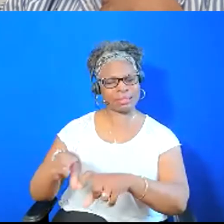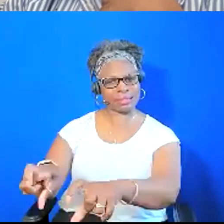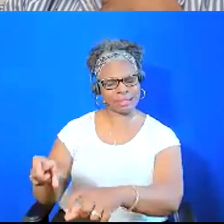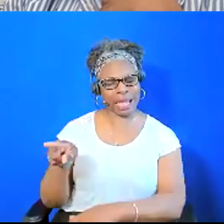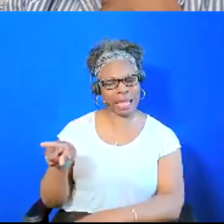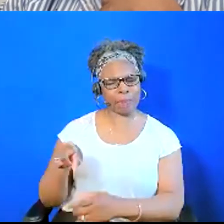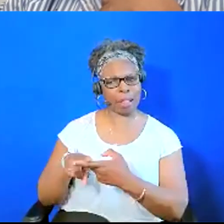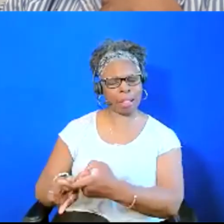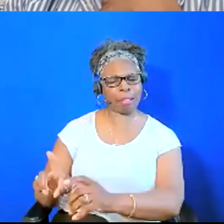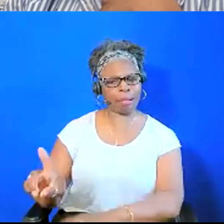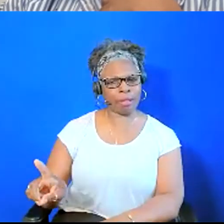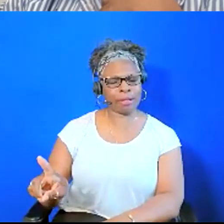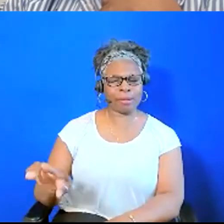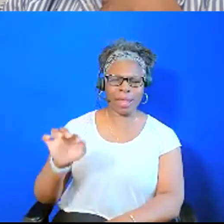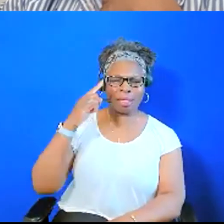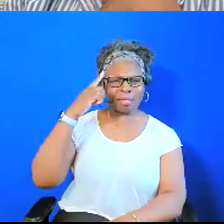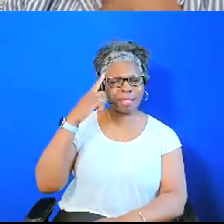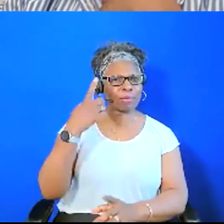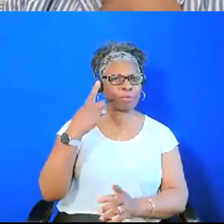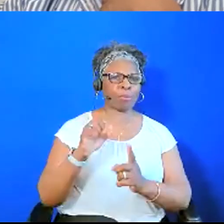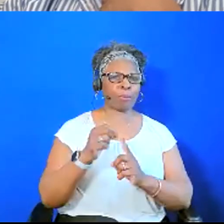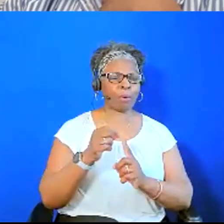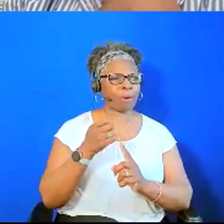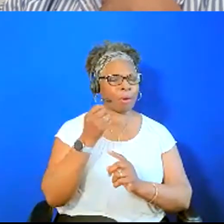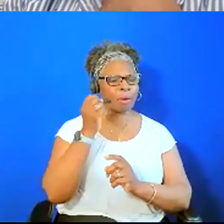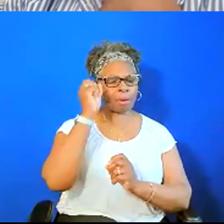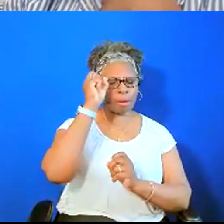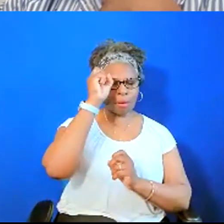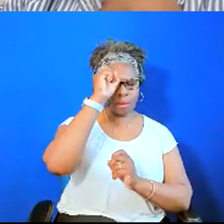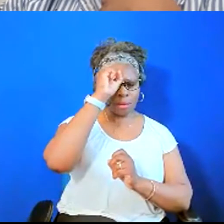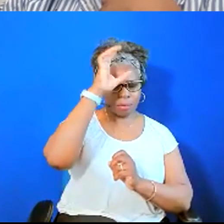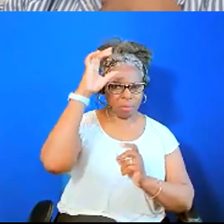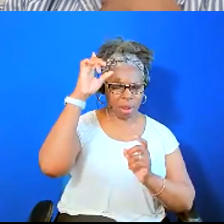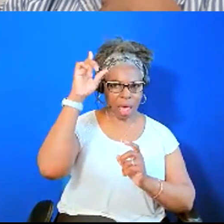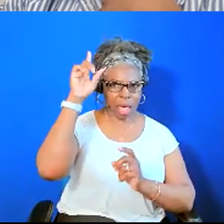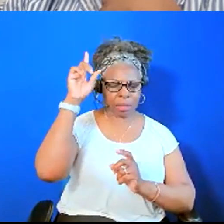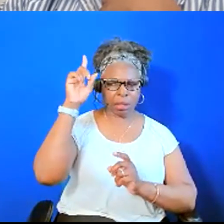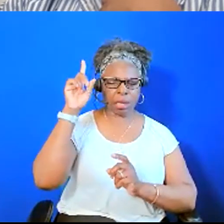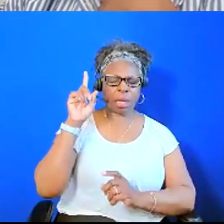And I think at some point, you know, when I when I realised that I realised that, well, you know,